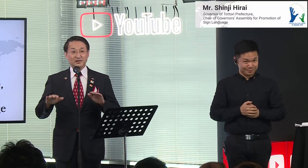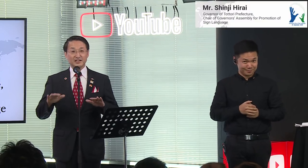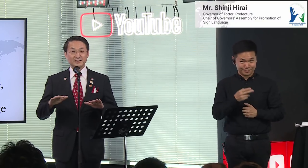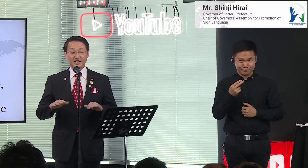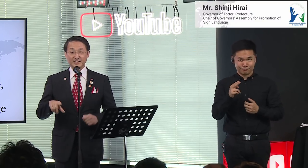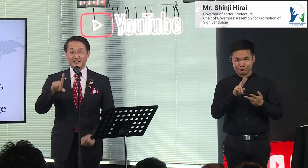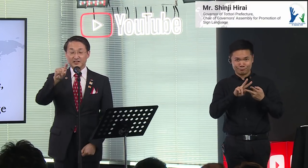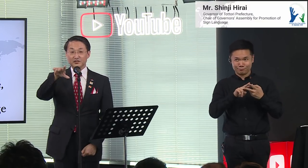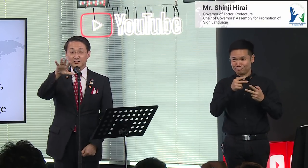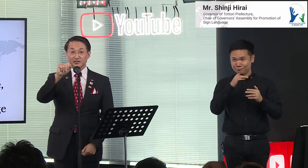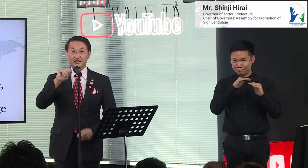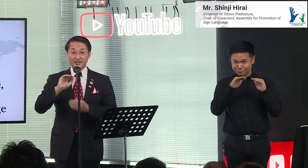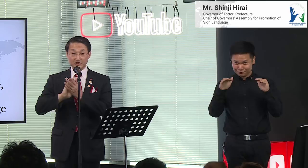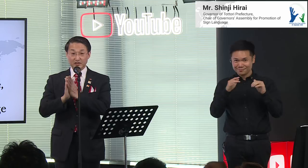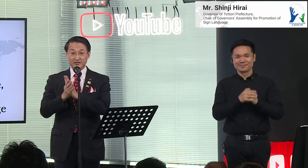Good afternoon, ladies and gentlemen.